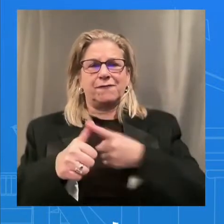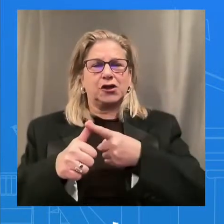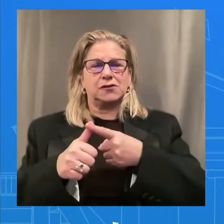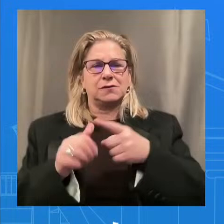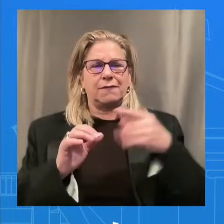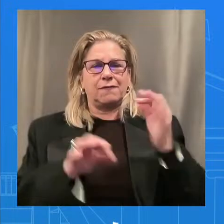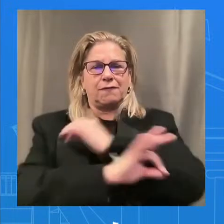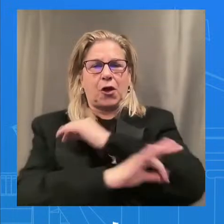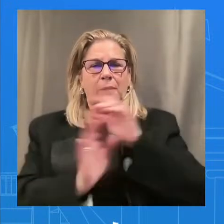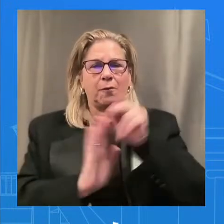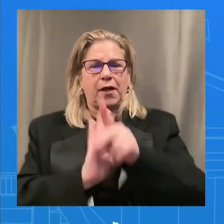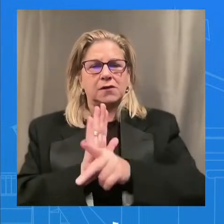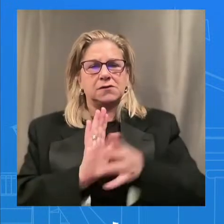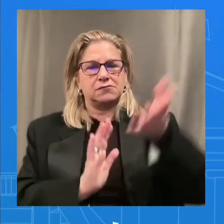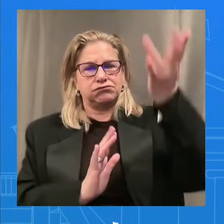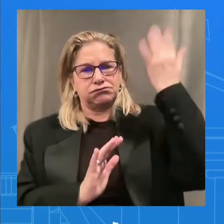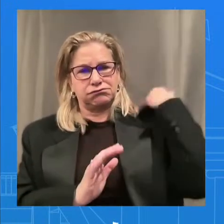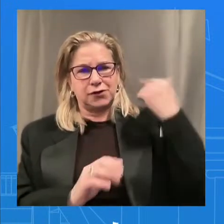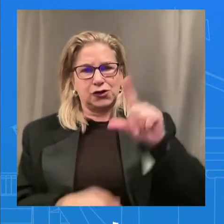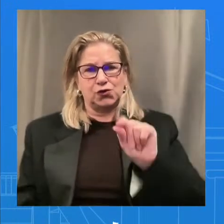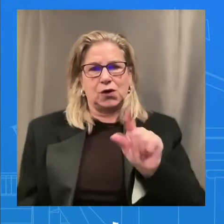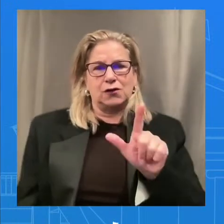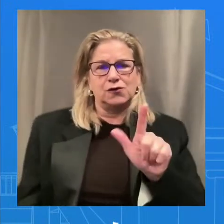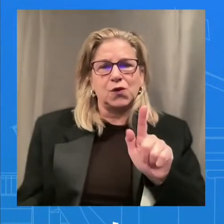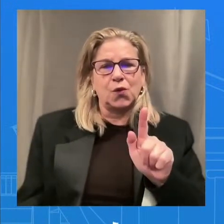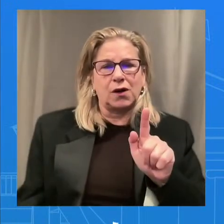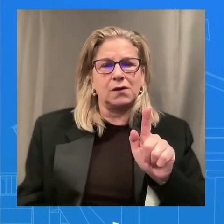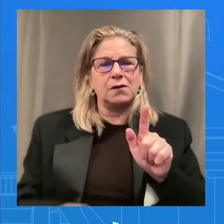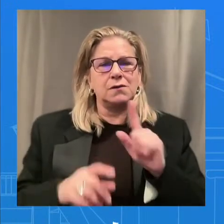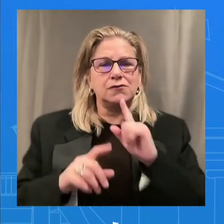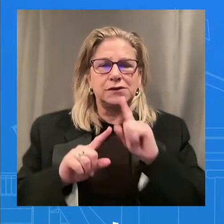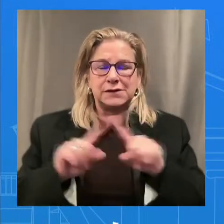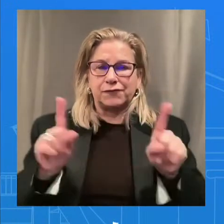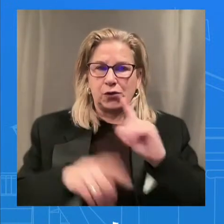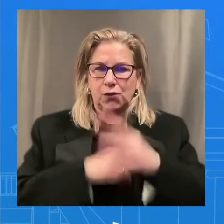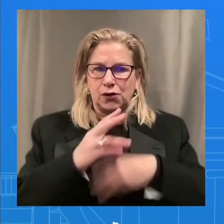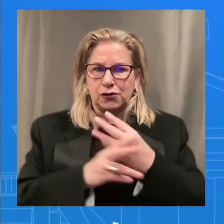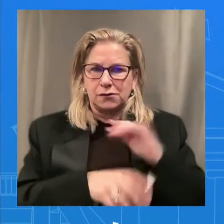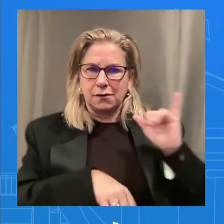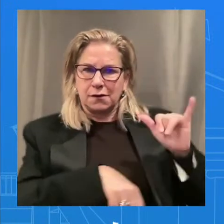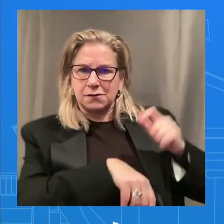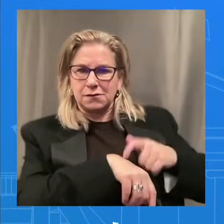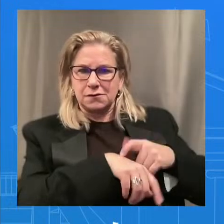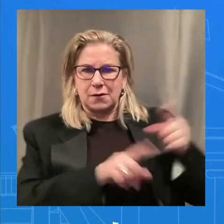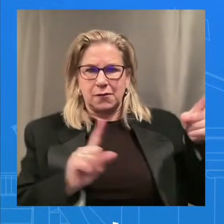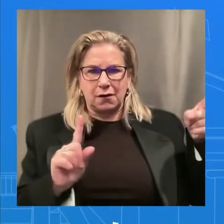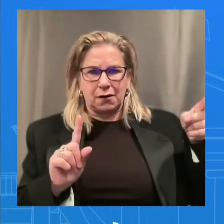We were still in the midst of a devastating health and economic crisis, with our alliances fraying and fragile,